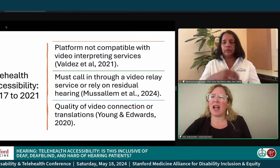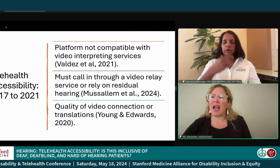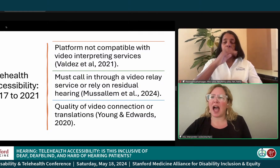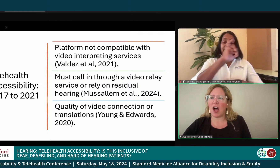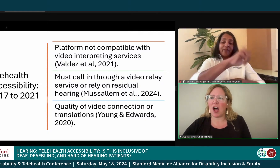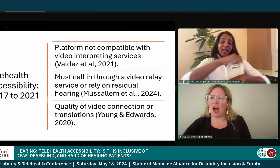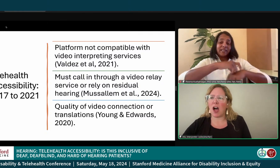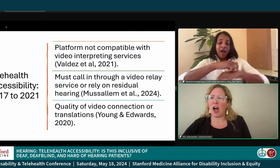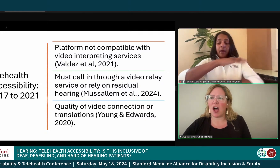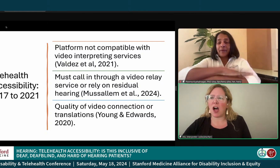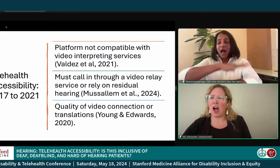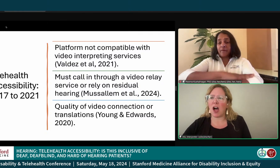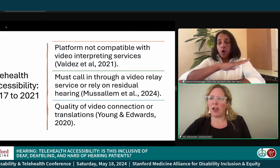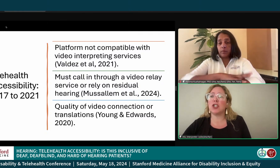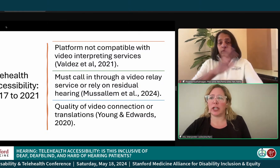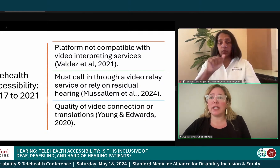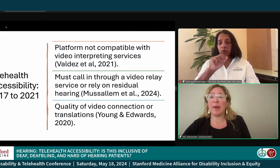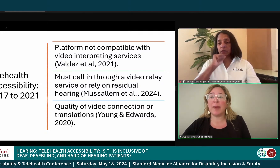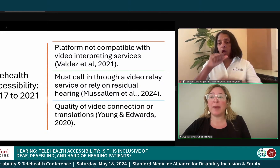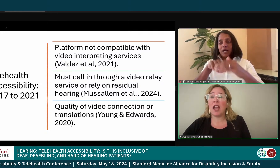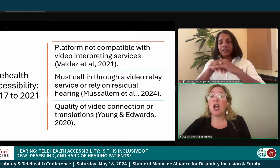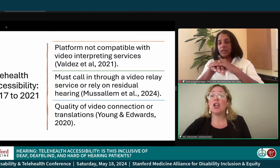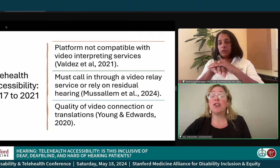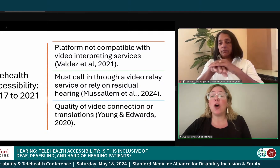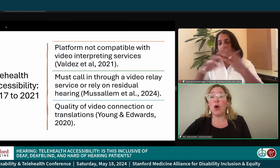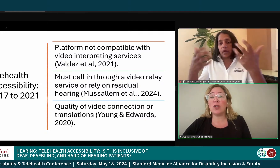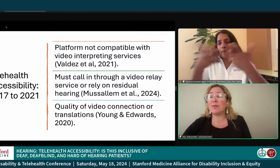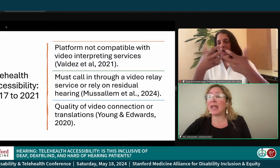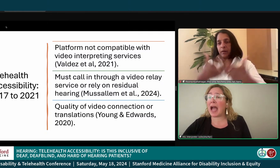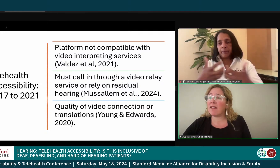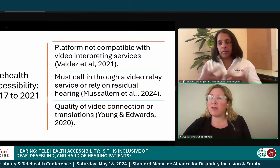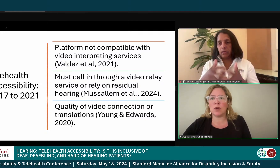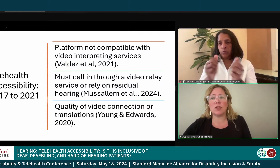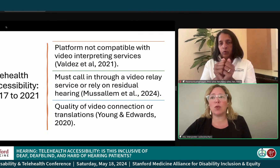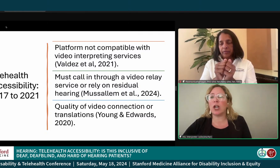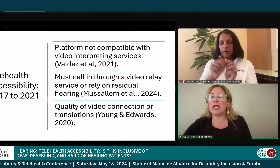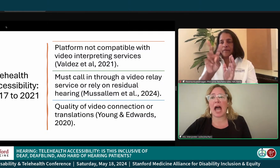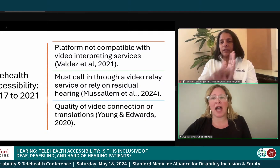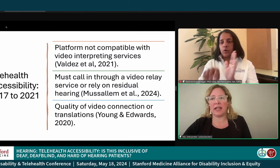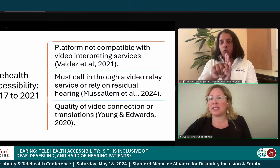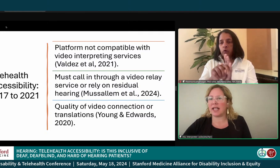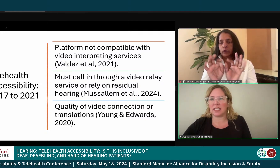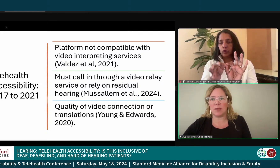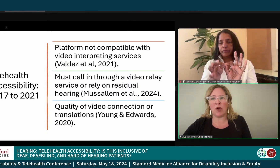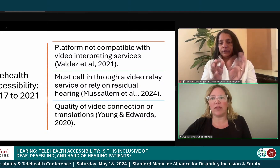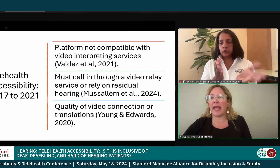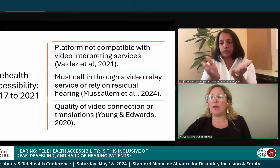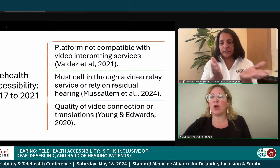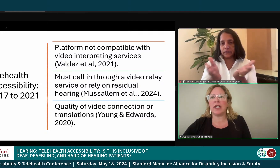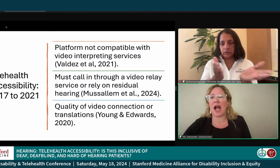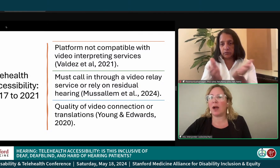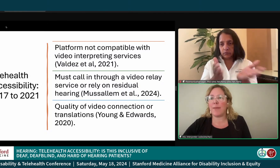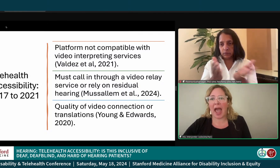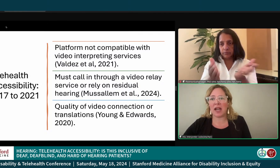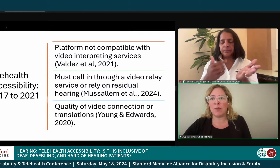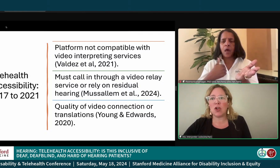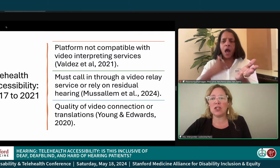telehealth during the pandemic, those platforms were not accessible. They were not compatibles